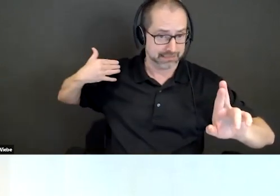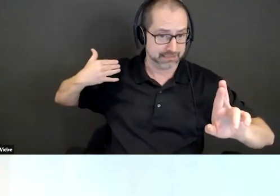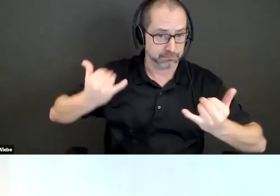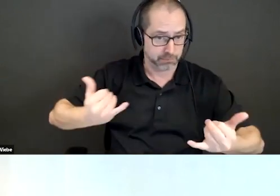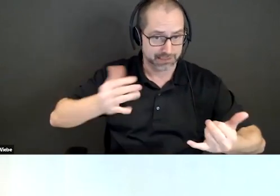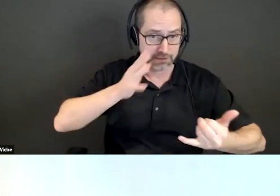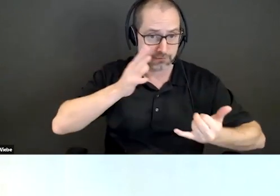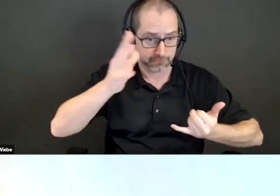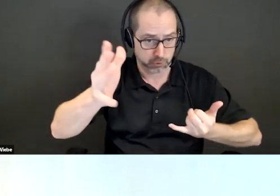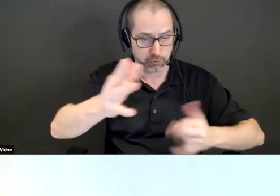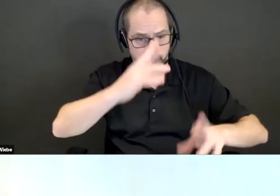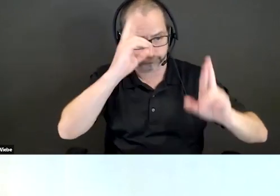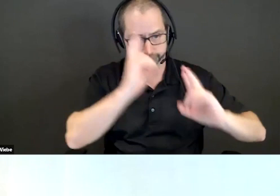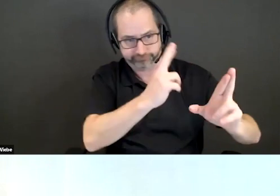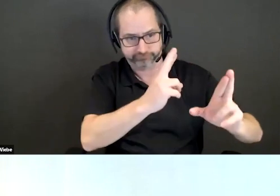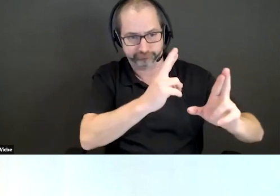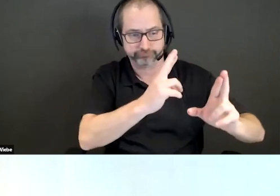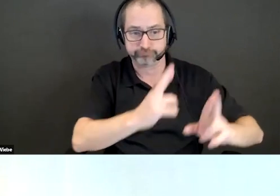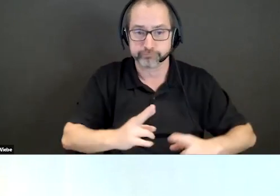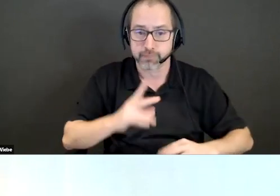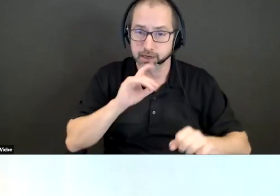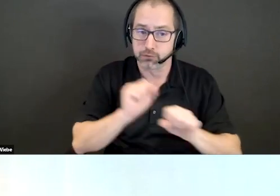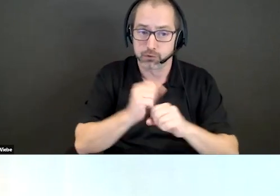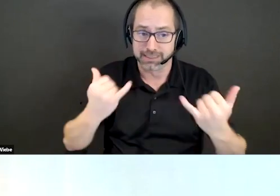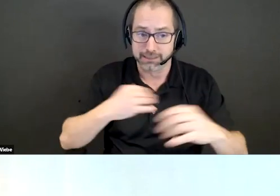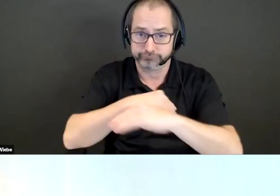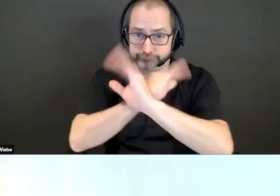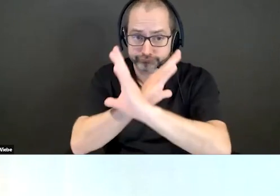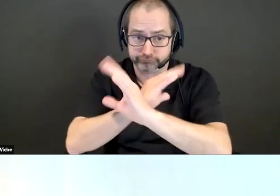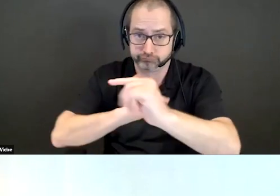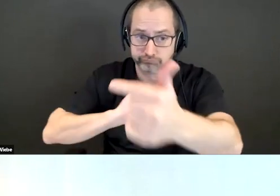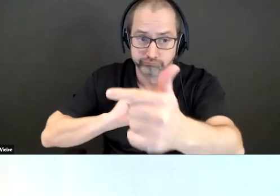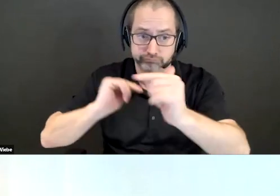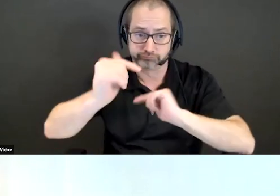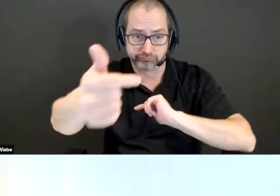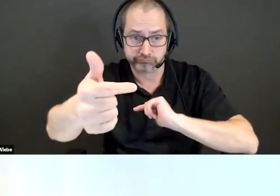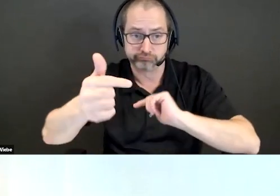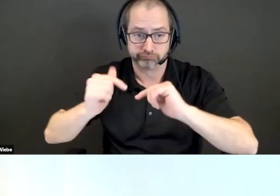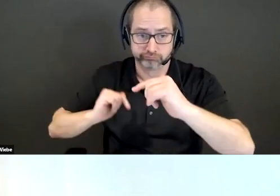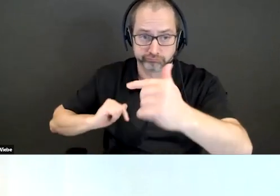As part of the interactive nature of this conference there will be a live Q & A session